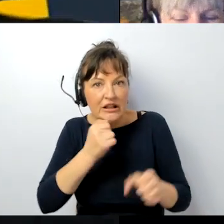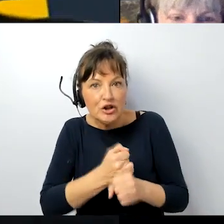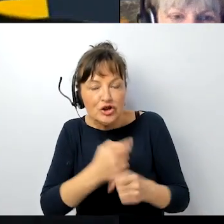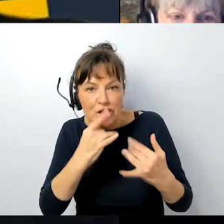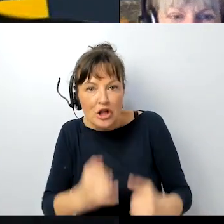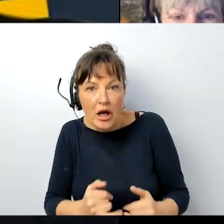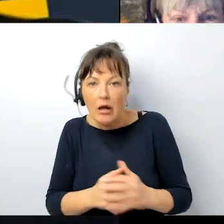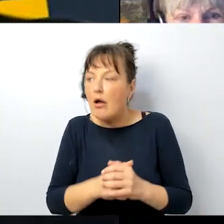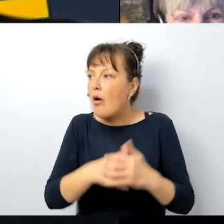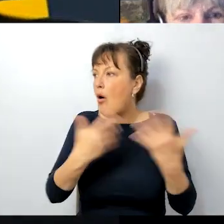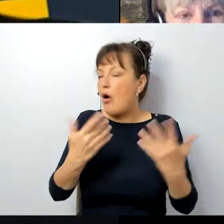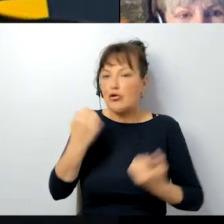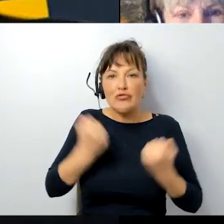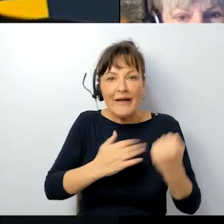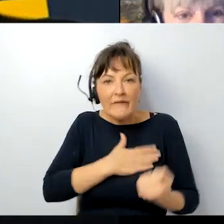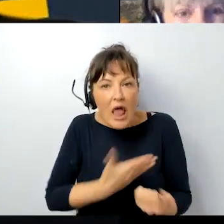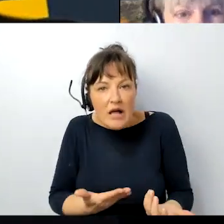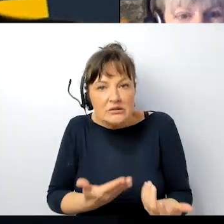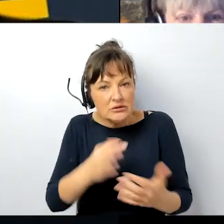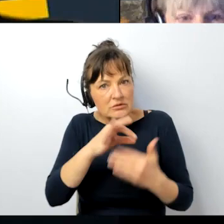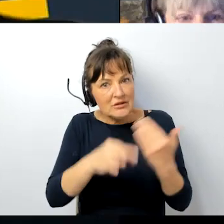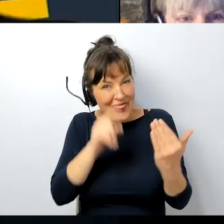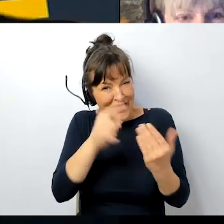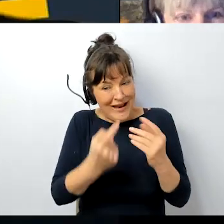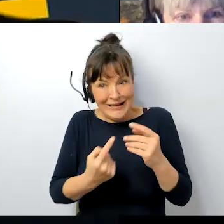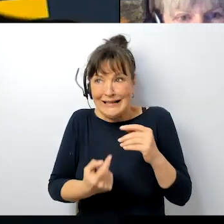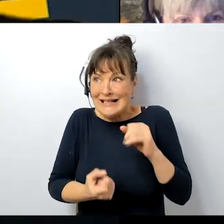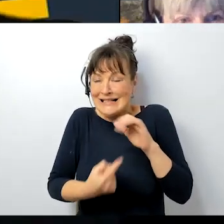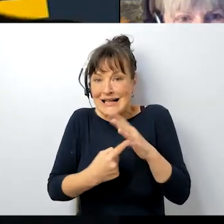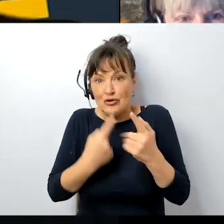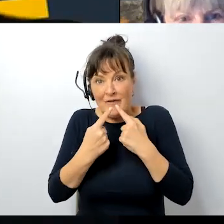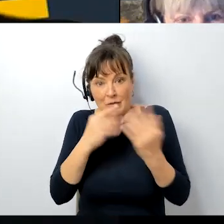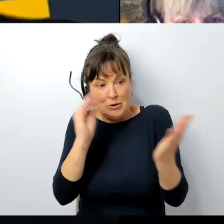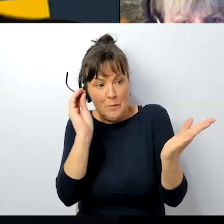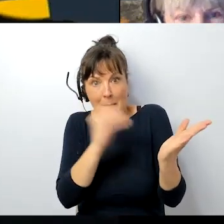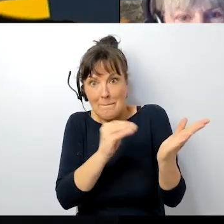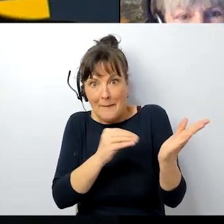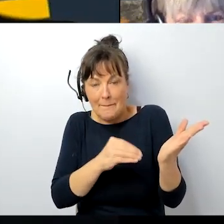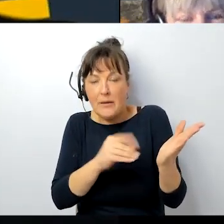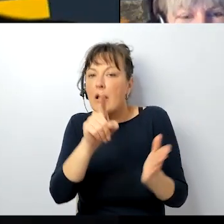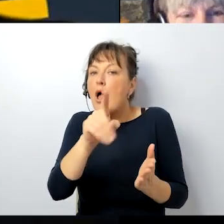are PVG checked, they've not told us if they have a driver's license or if they're working